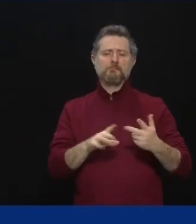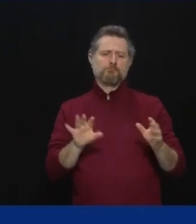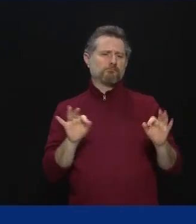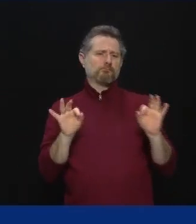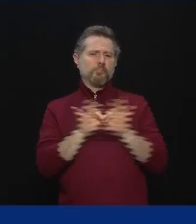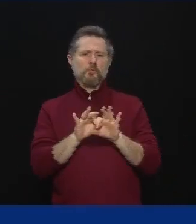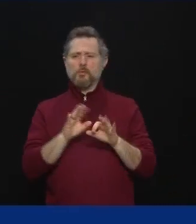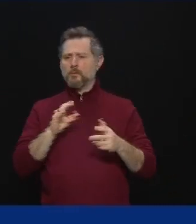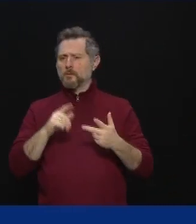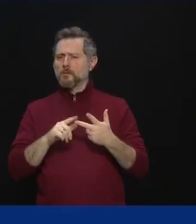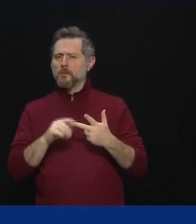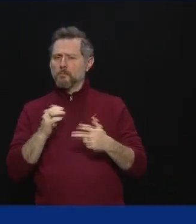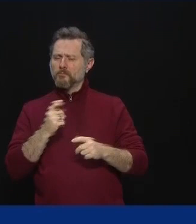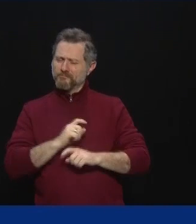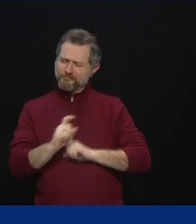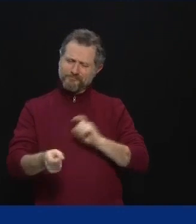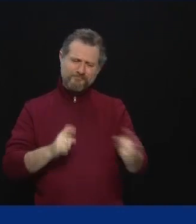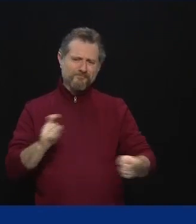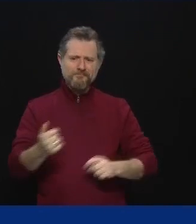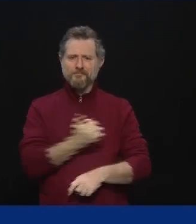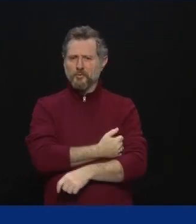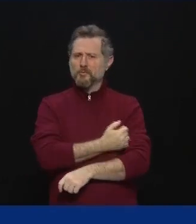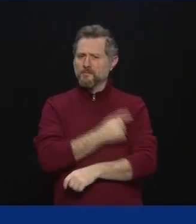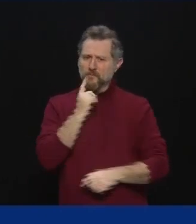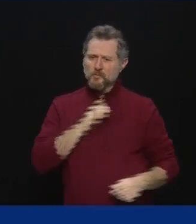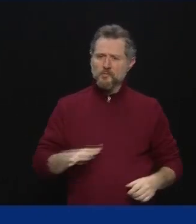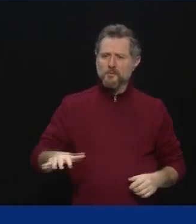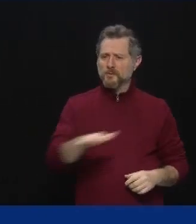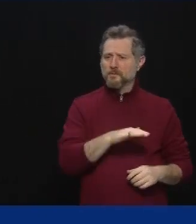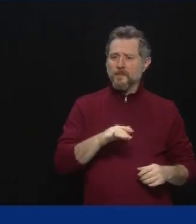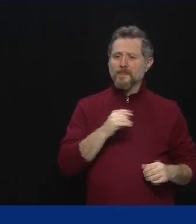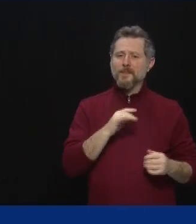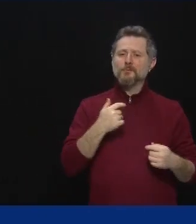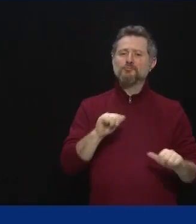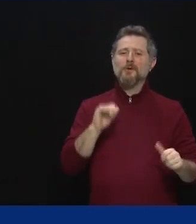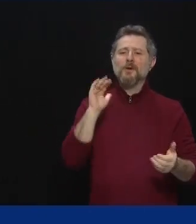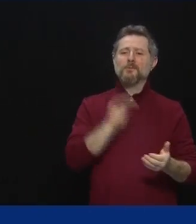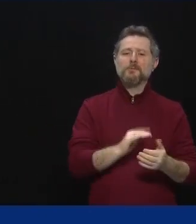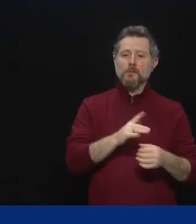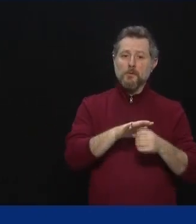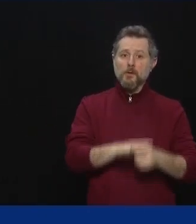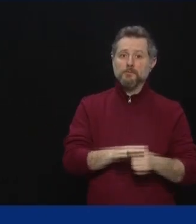VACCINE AS WELL AS THEIR STAFF, AND NOW WE WANT TO MAKE SURE THEY KNEW WE THOUGHT BOOSTERS